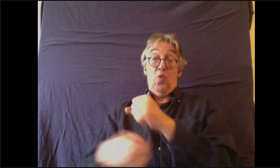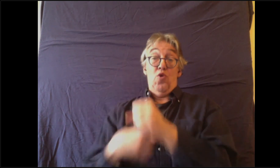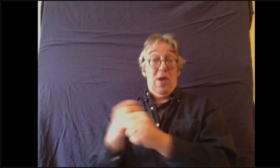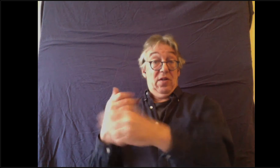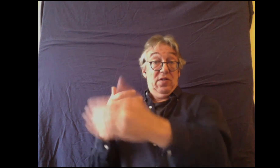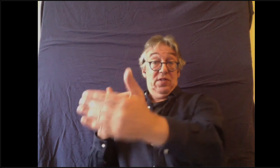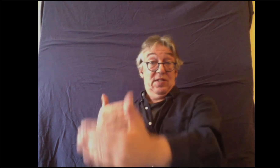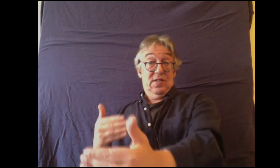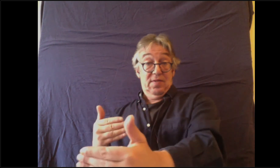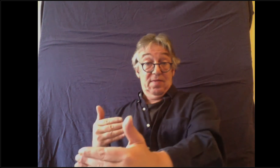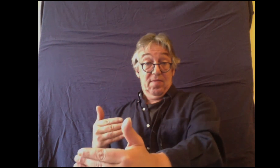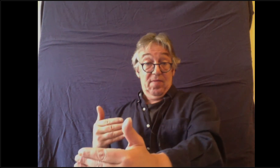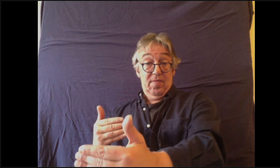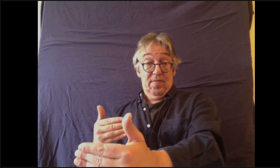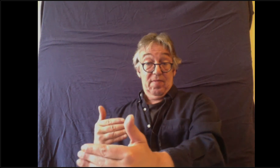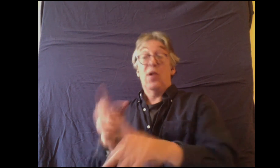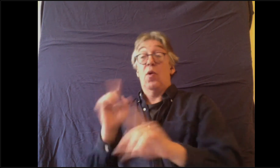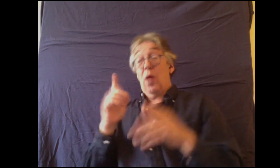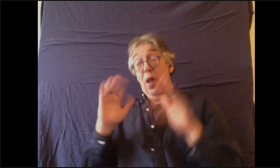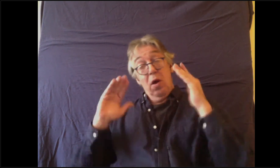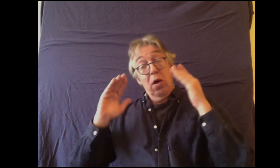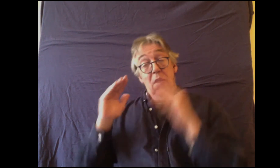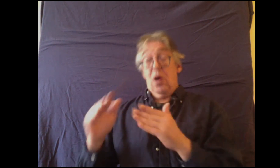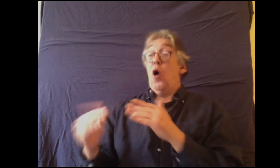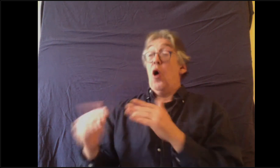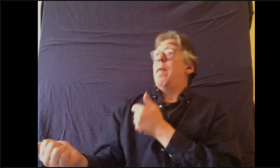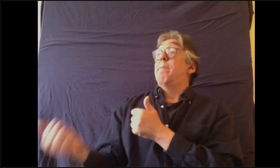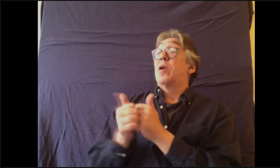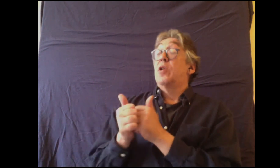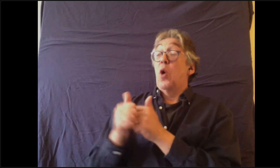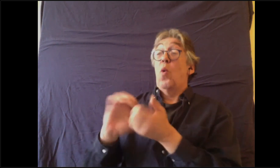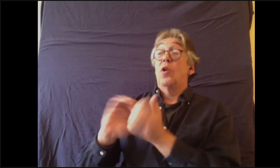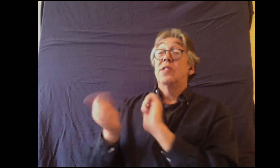on partner organizations and projects in Mozambique, Nigeria,